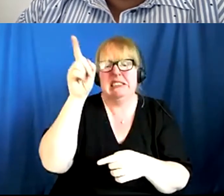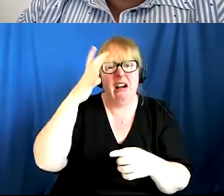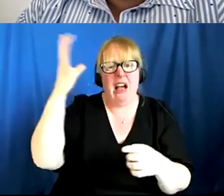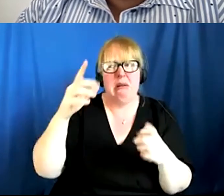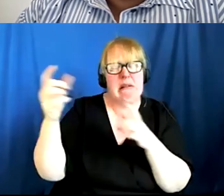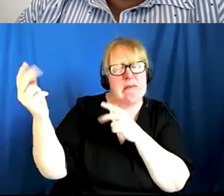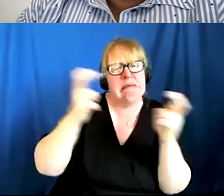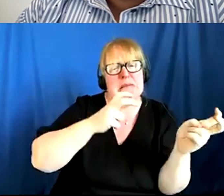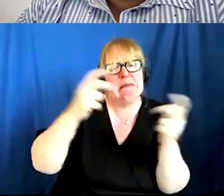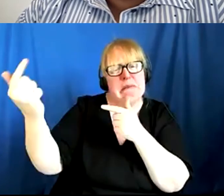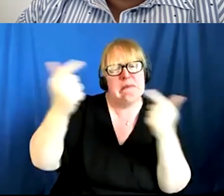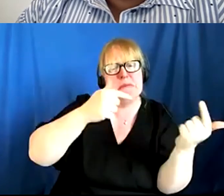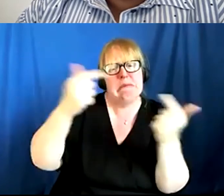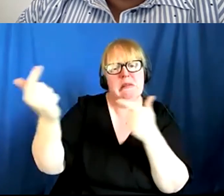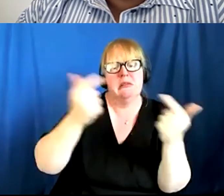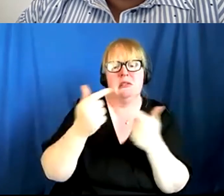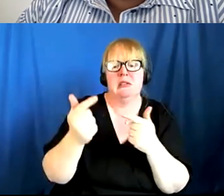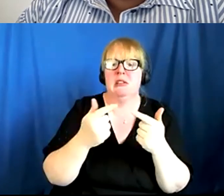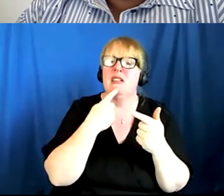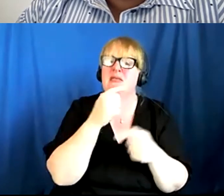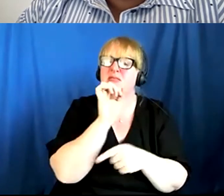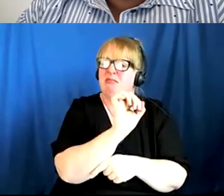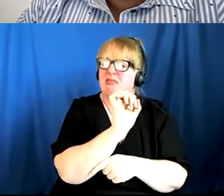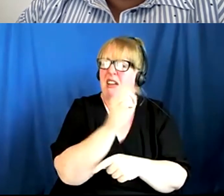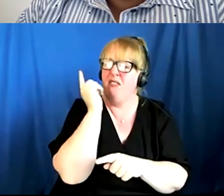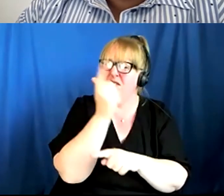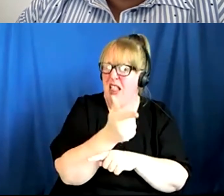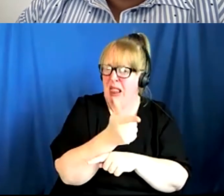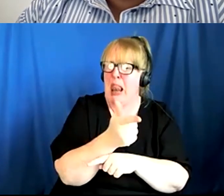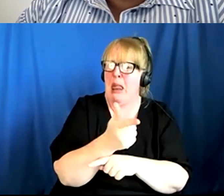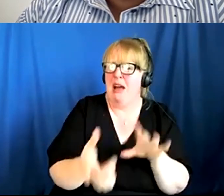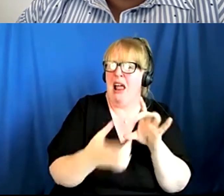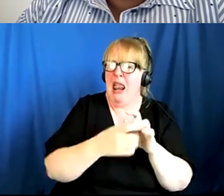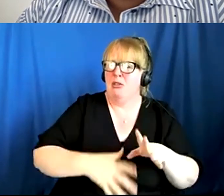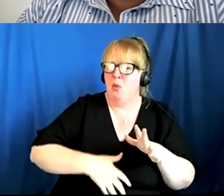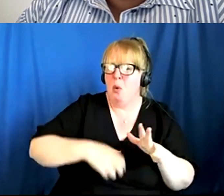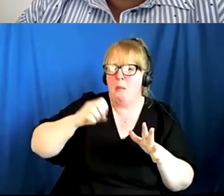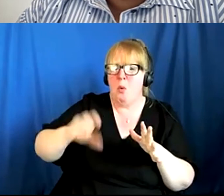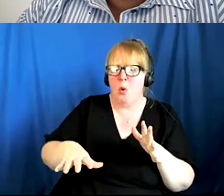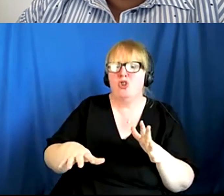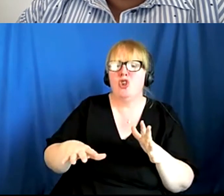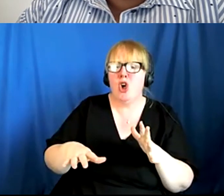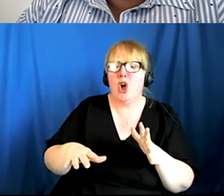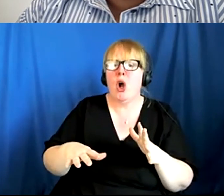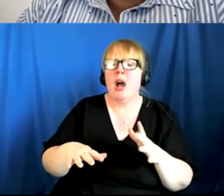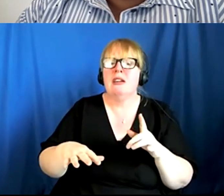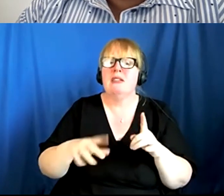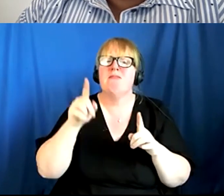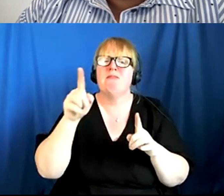opening a discourse around abortion, and the kind of, you know, the kind of underground, they had a protest outside, you know